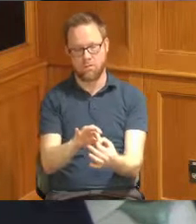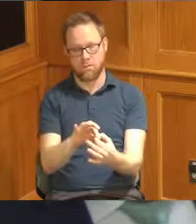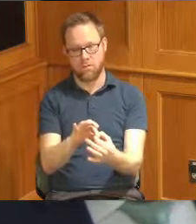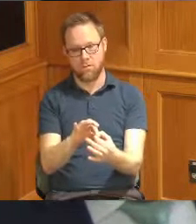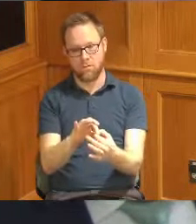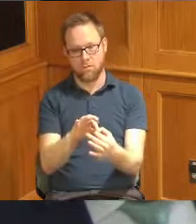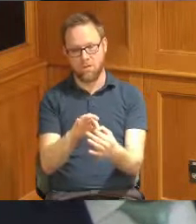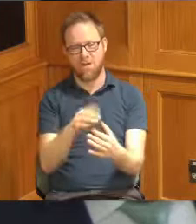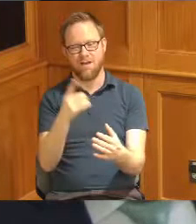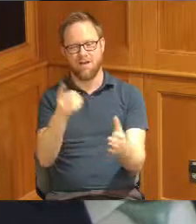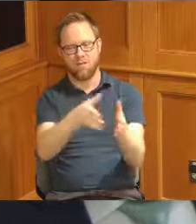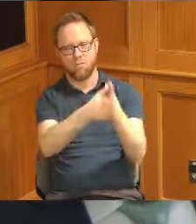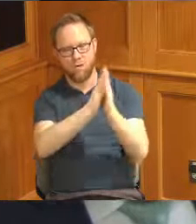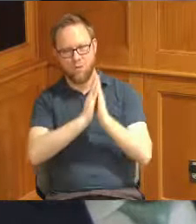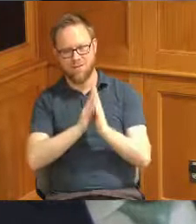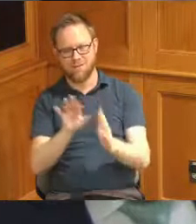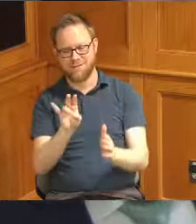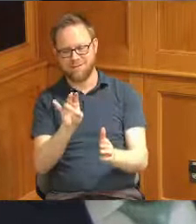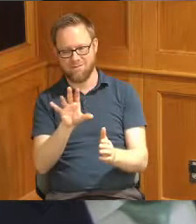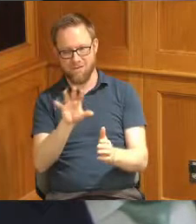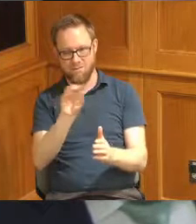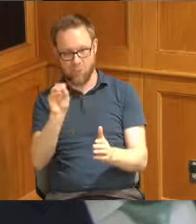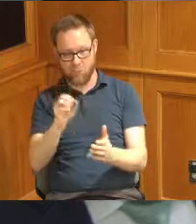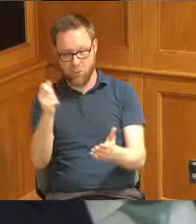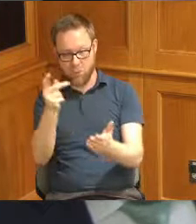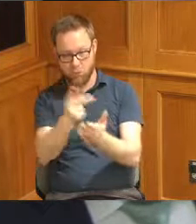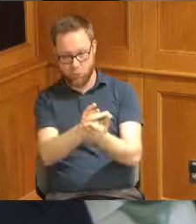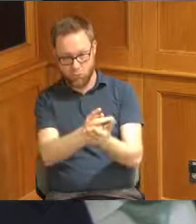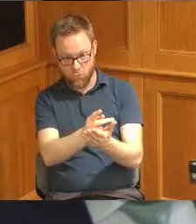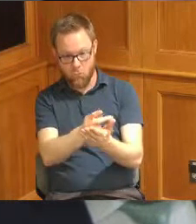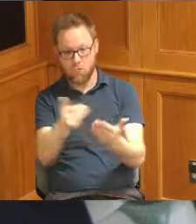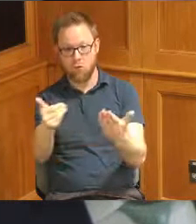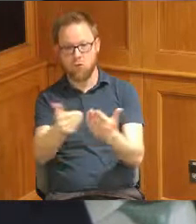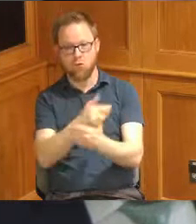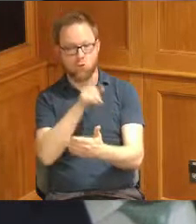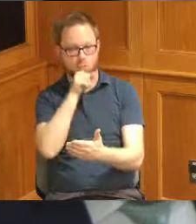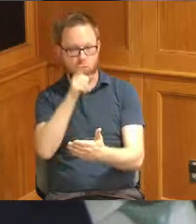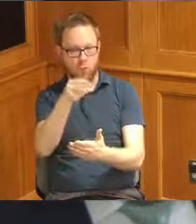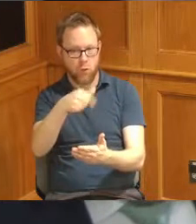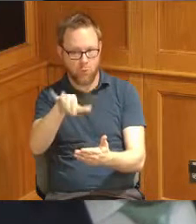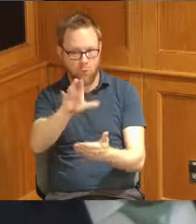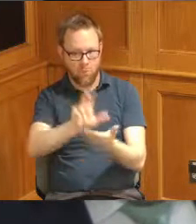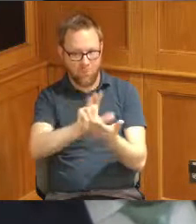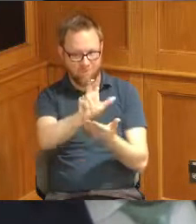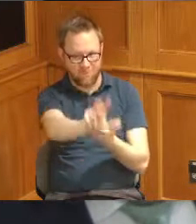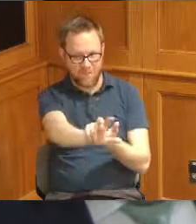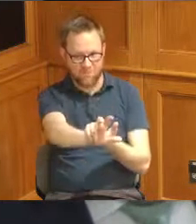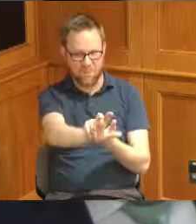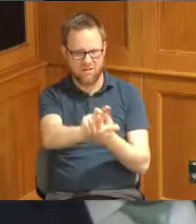request for a 75 approval for new real property Investments for a period of 10 years the Board